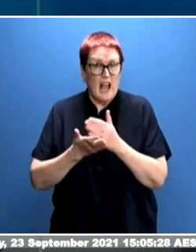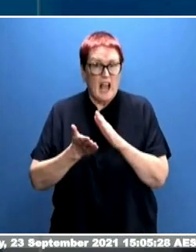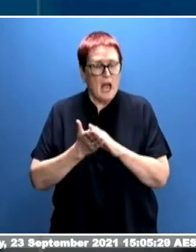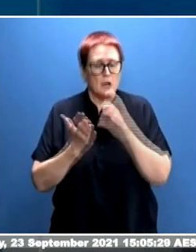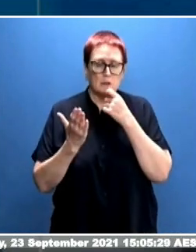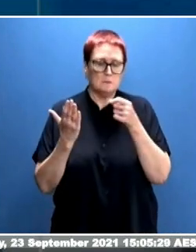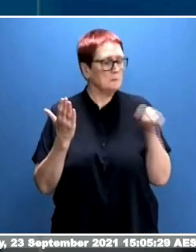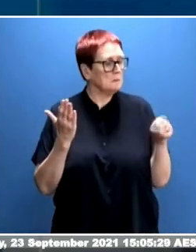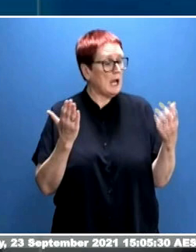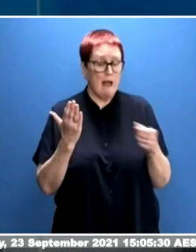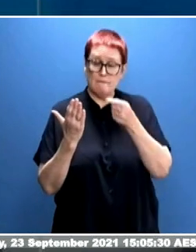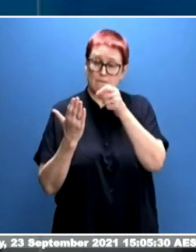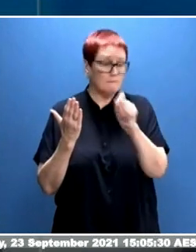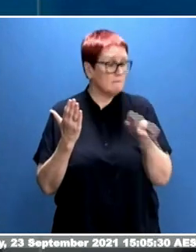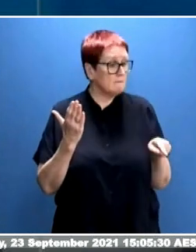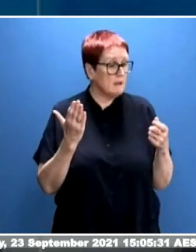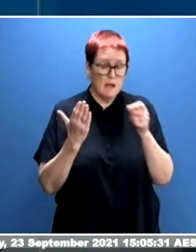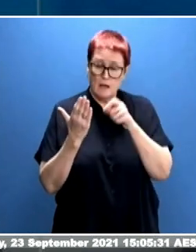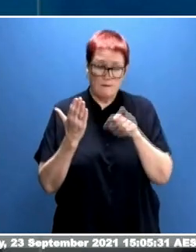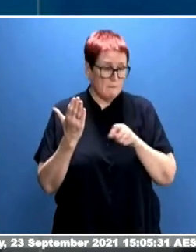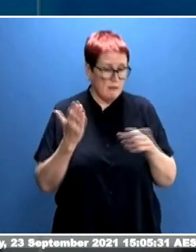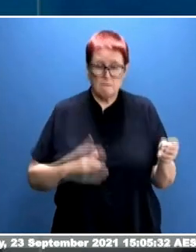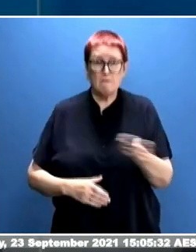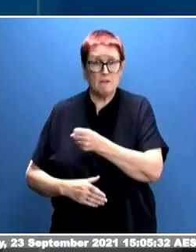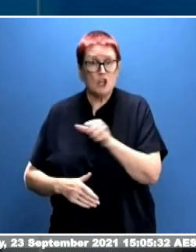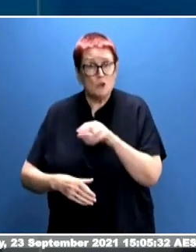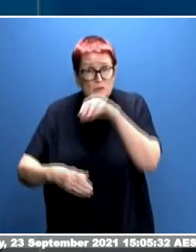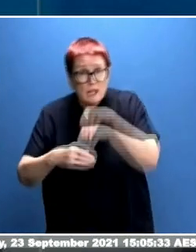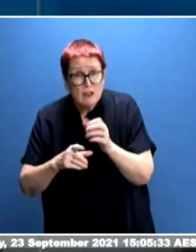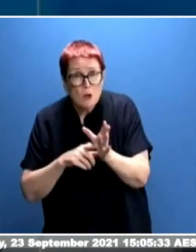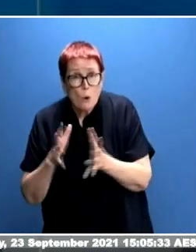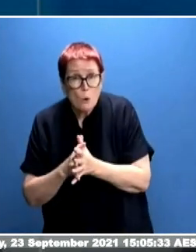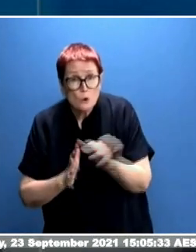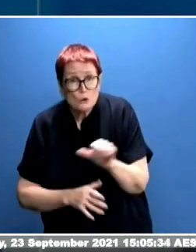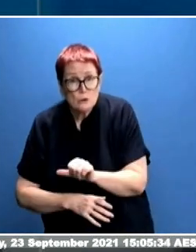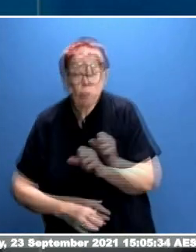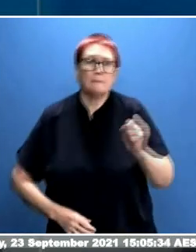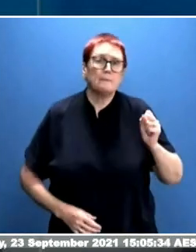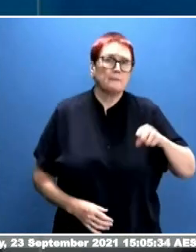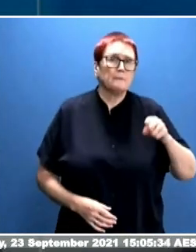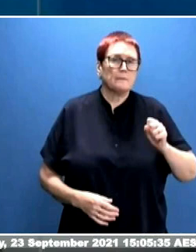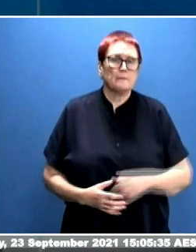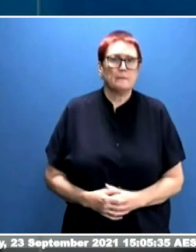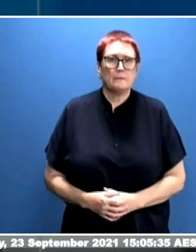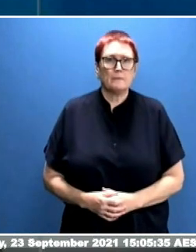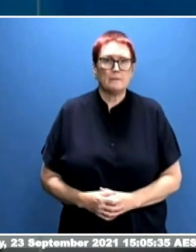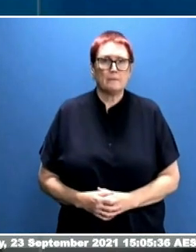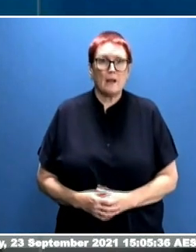Yes, but in saying that there is the same oversights now as if they were in legislation.